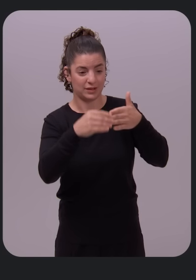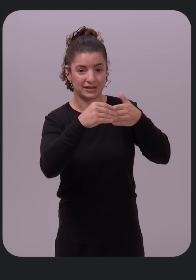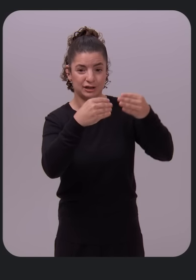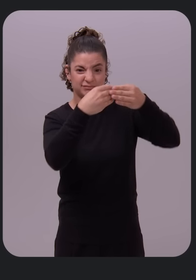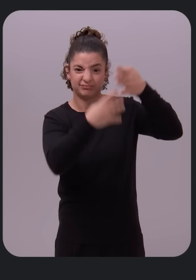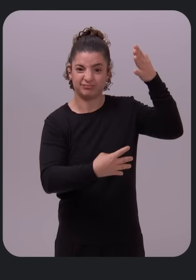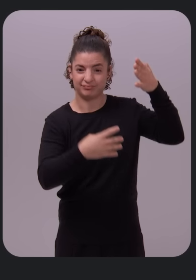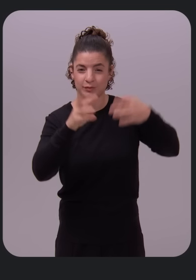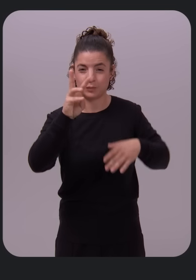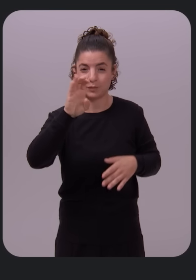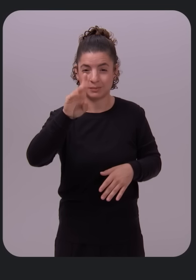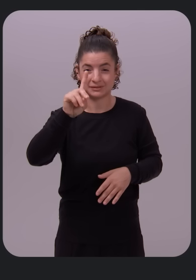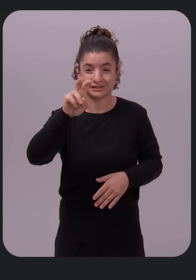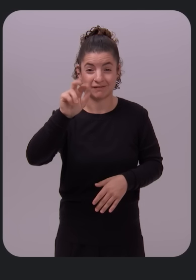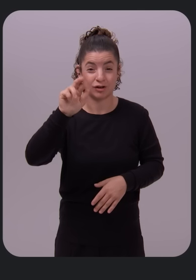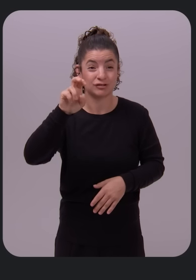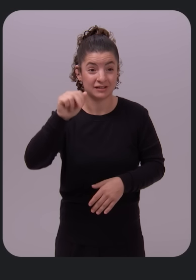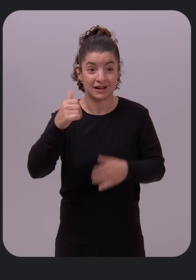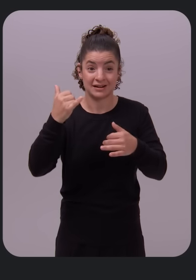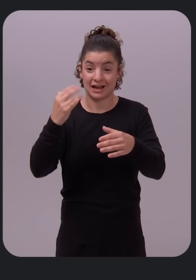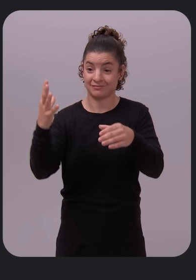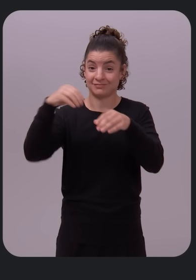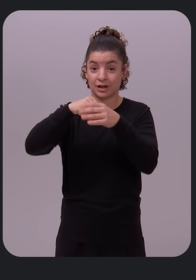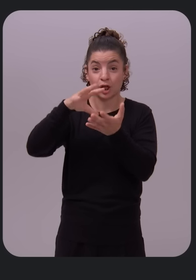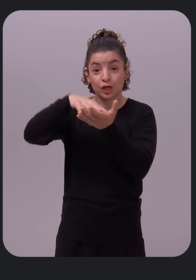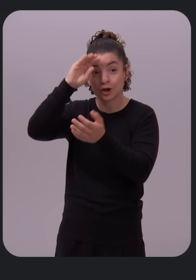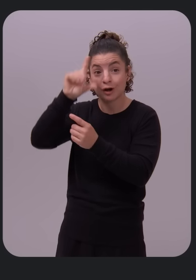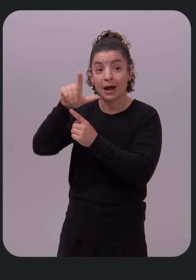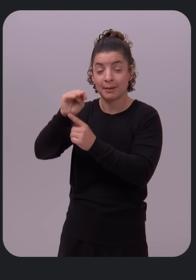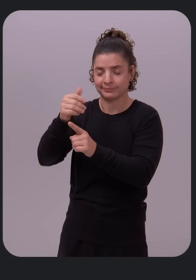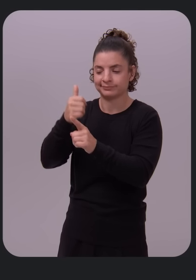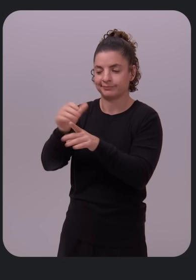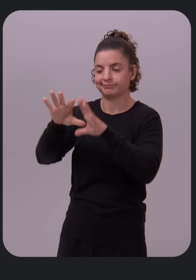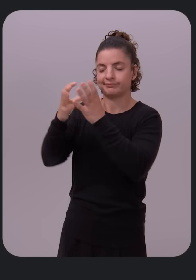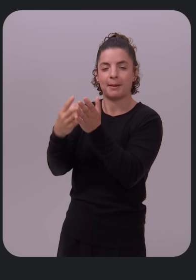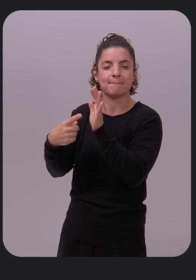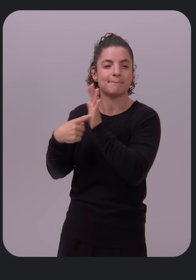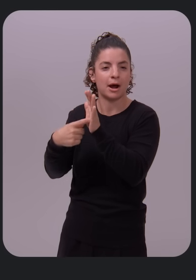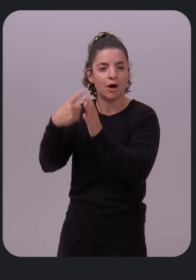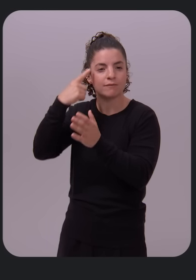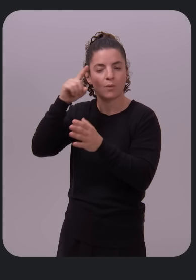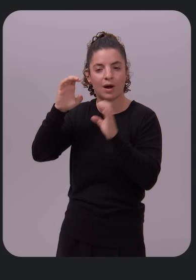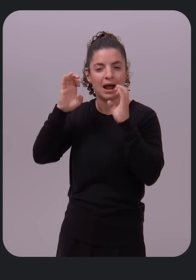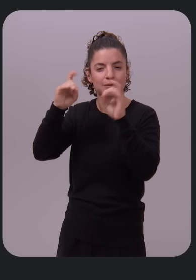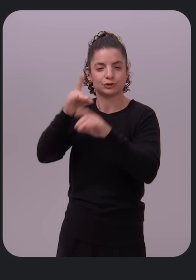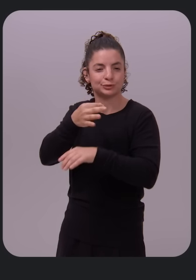And now that it incorporates Learn LM, our family of models built with educational experts, 2.5 Pro